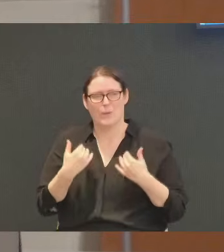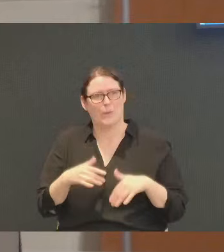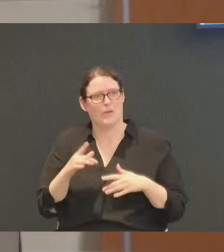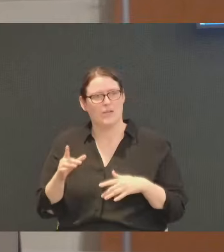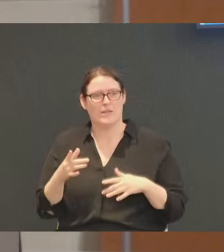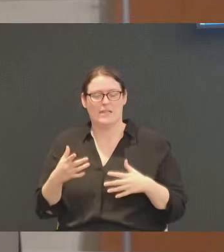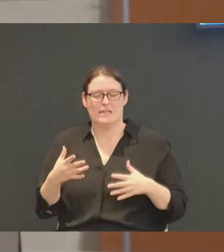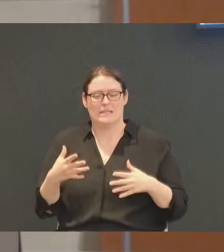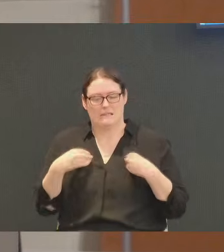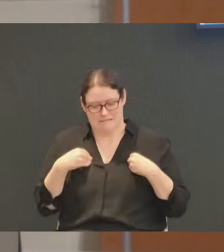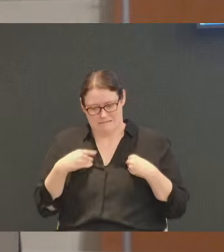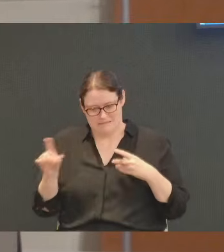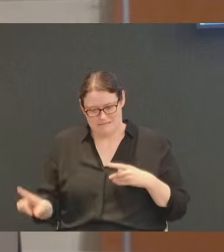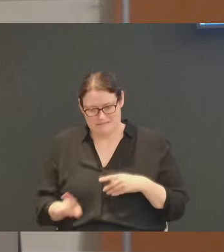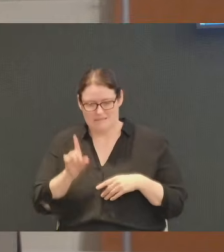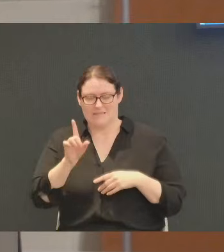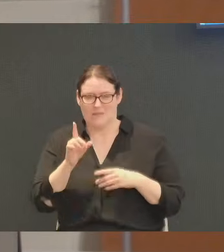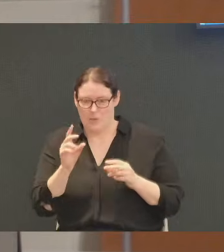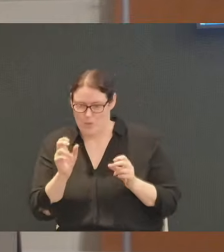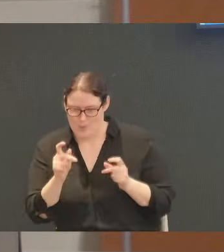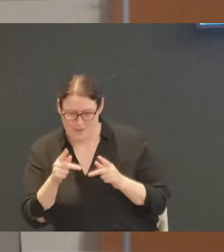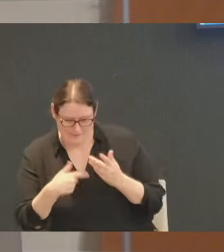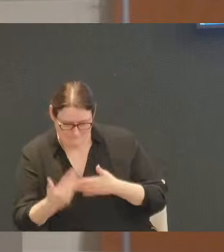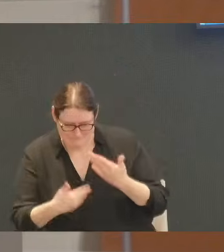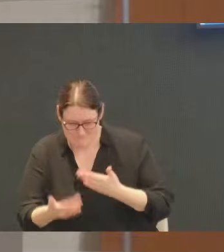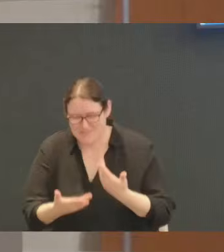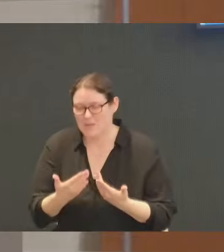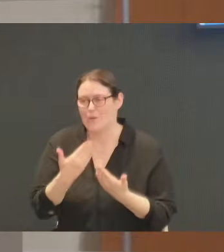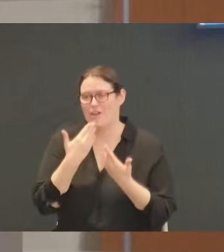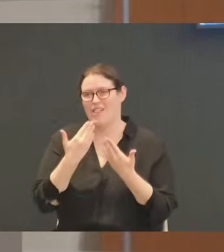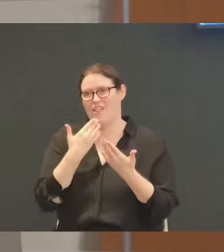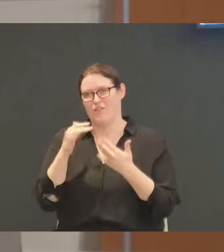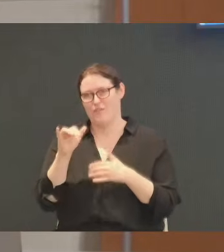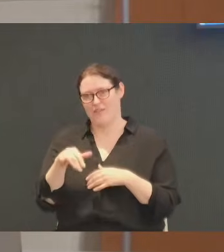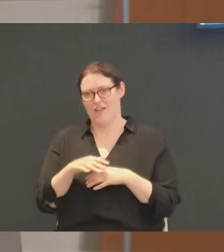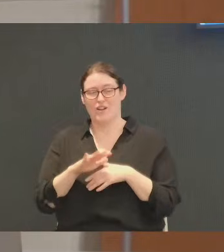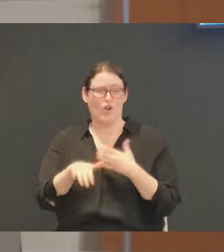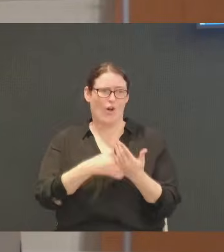very quickly and we're very very grateful for that and and all the rest of the JFS staff others are